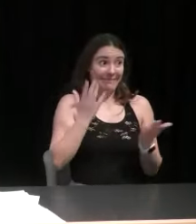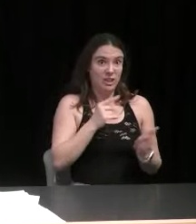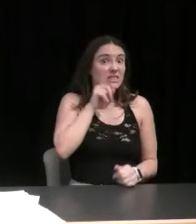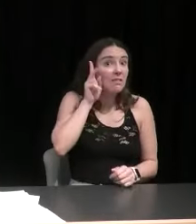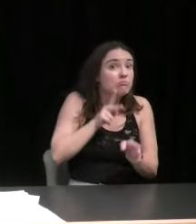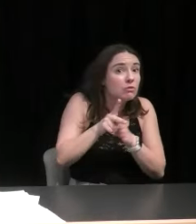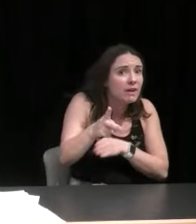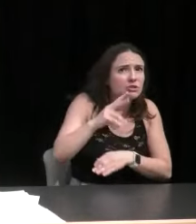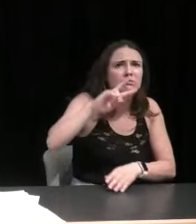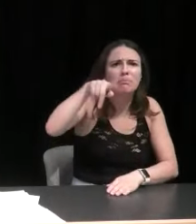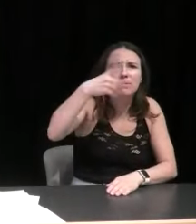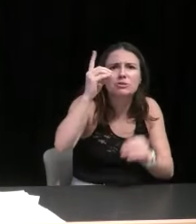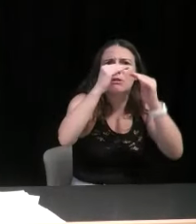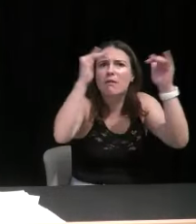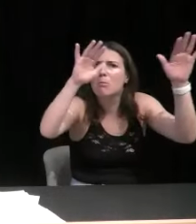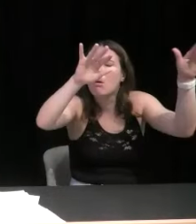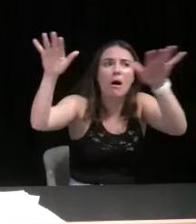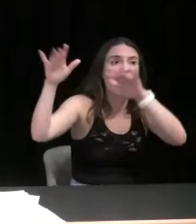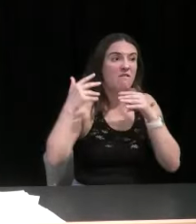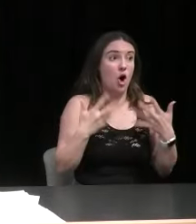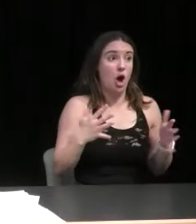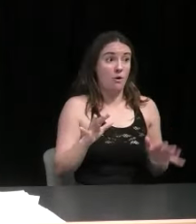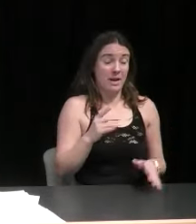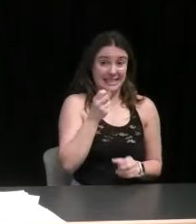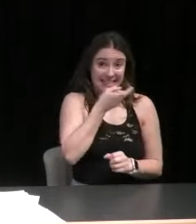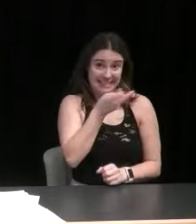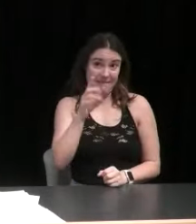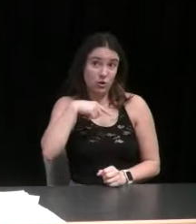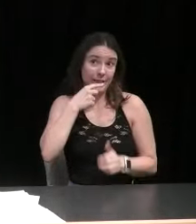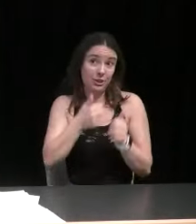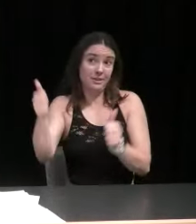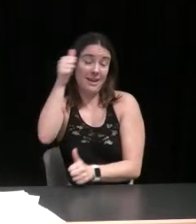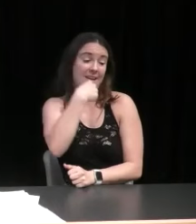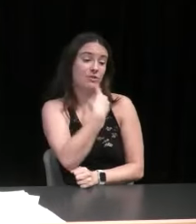inappropriate a lot of deaf people people deaf professionals PhD level individuals here at U